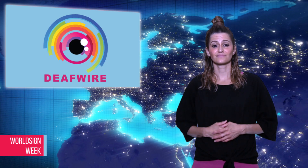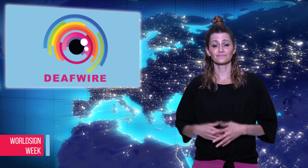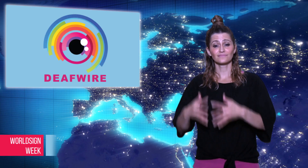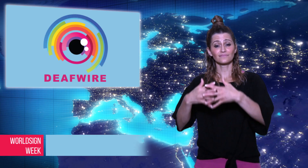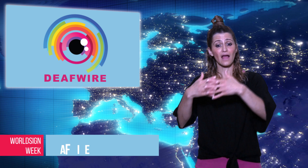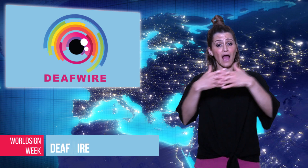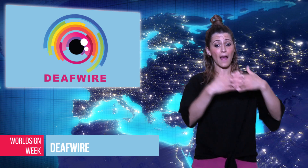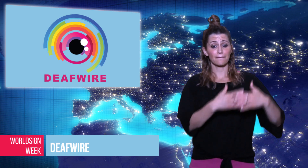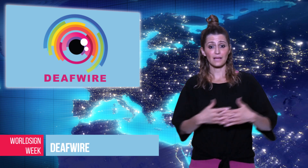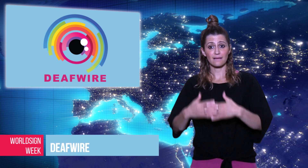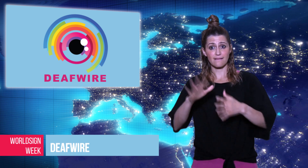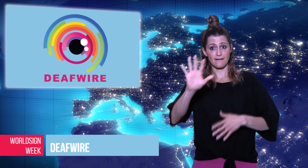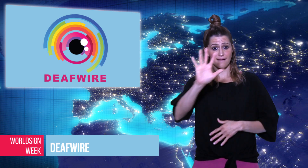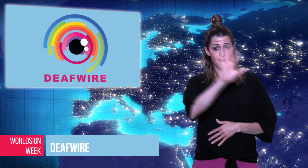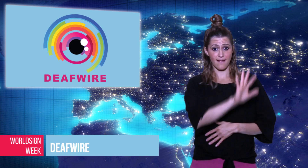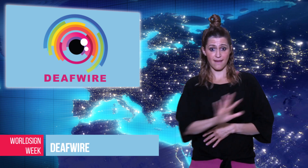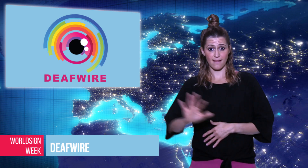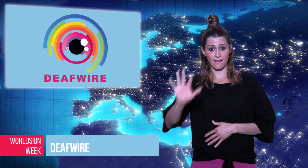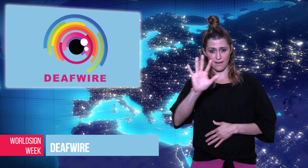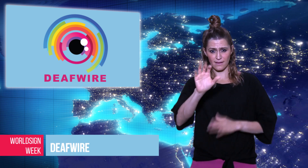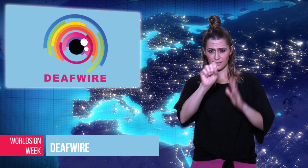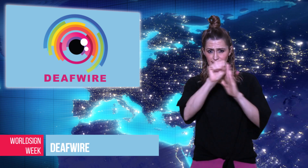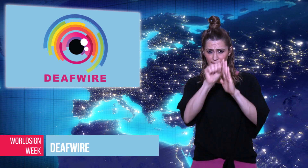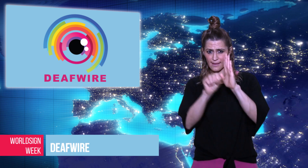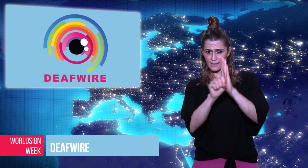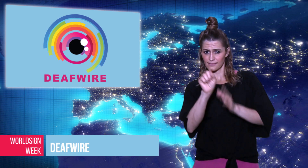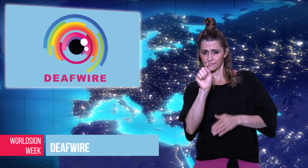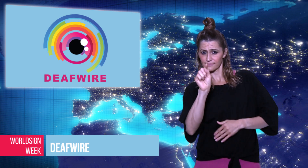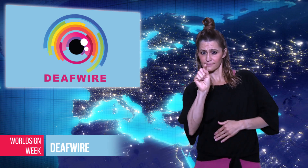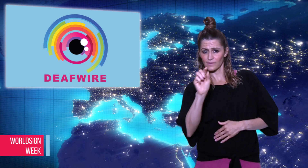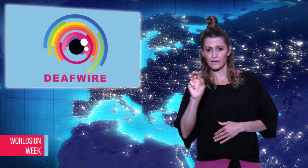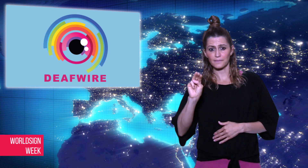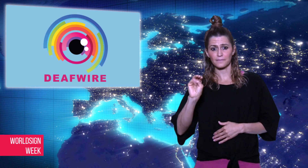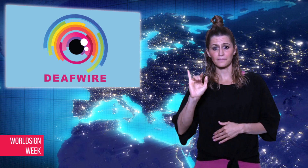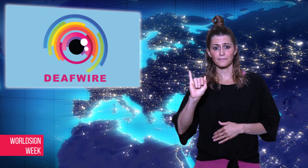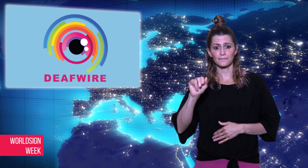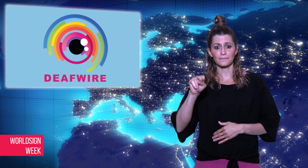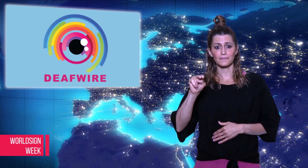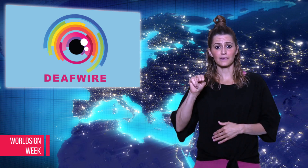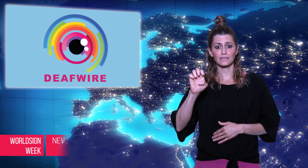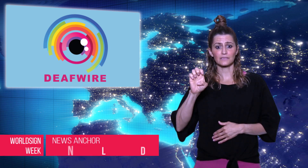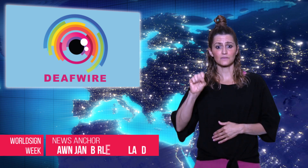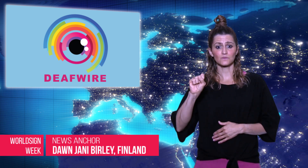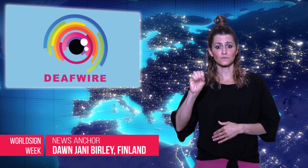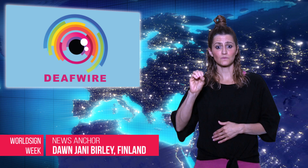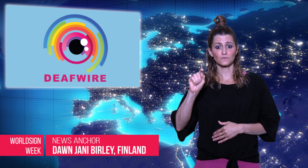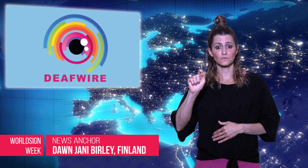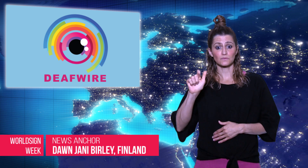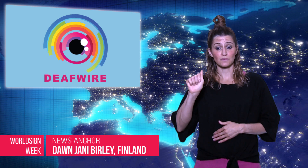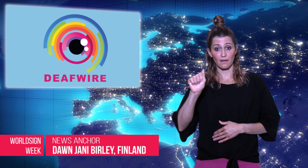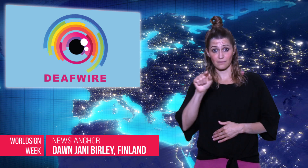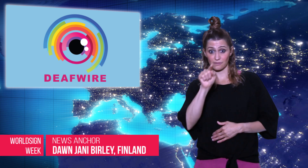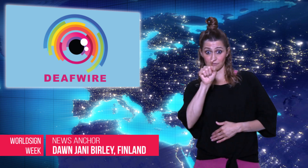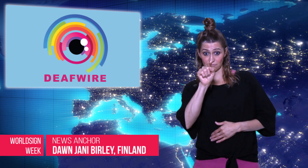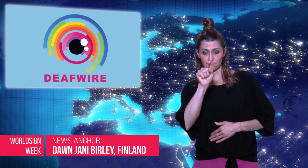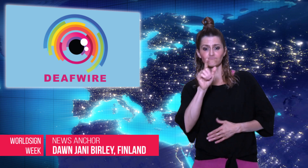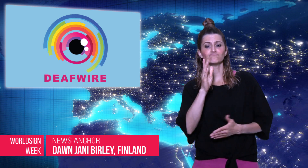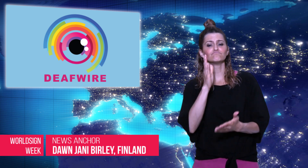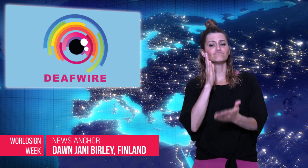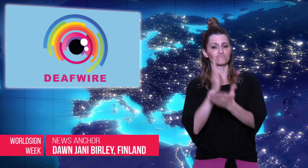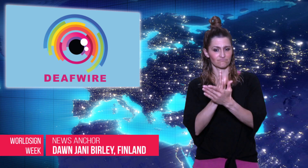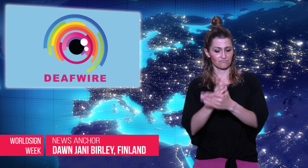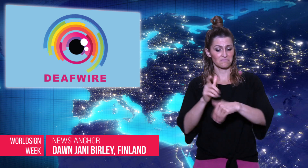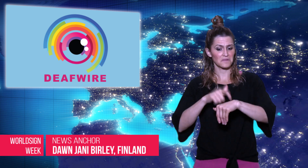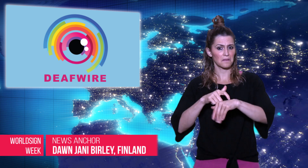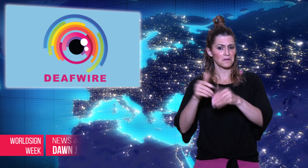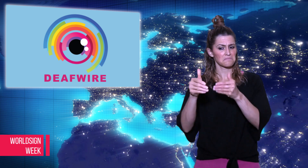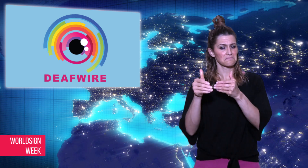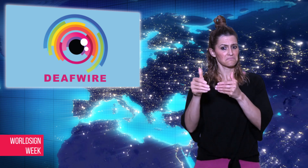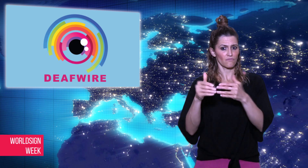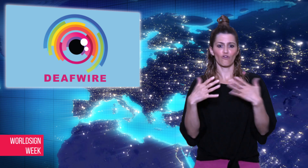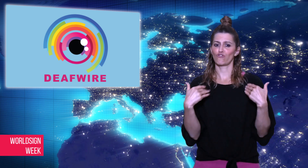[Dawn]: The US State of Minnesota will soon allow